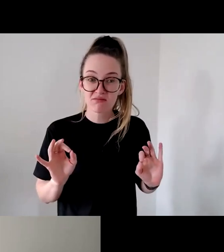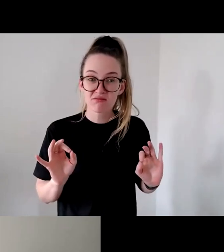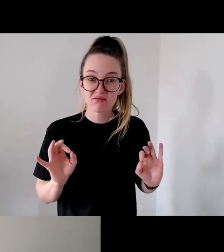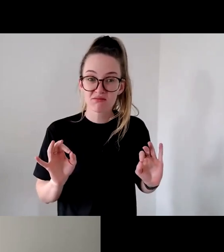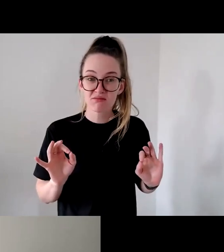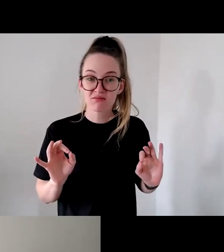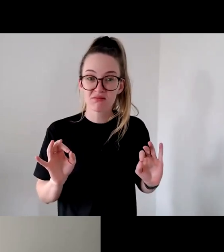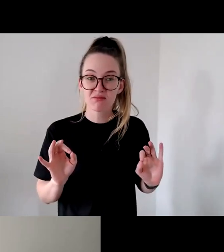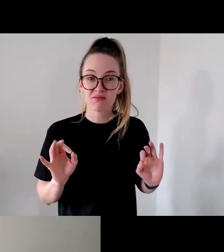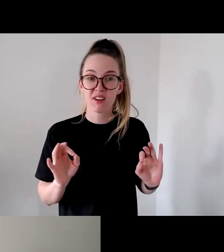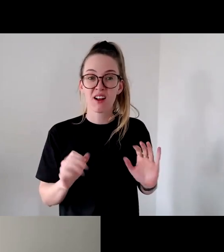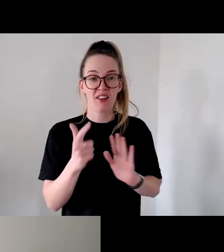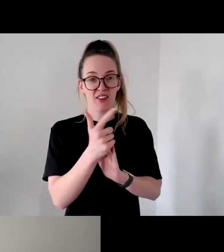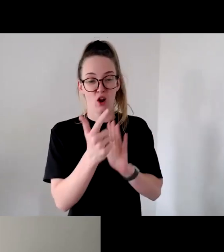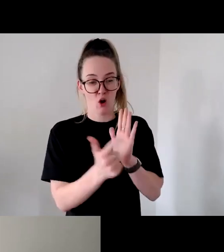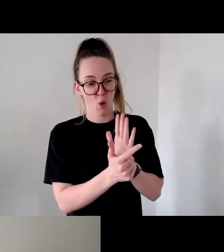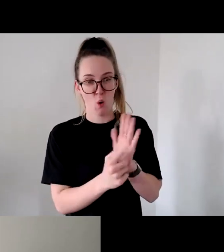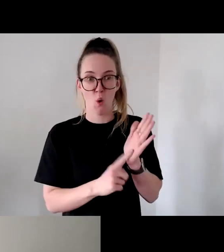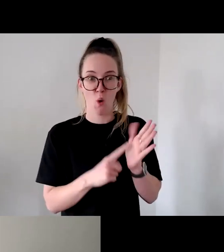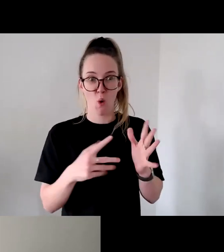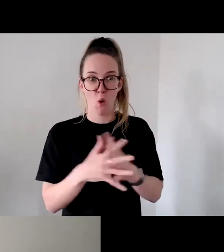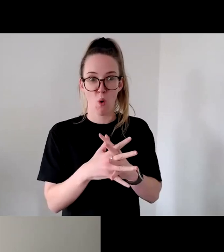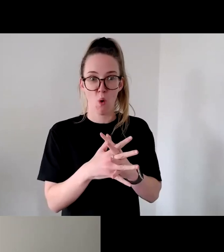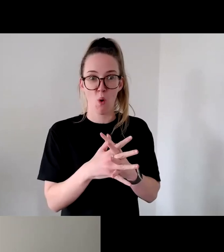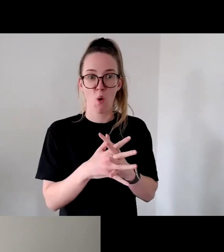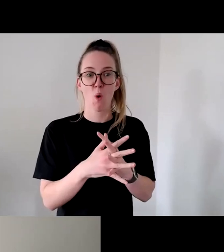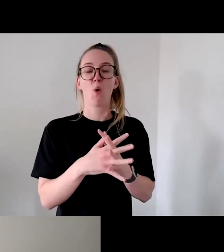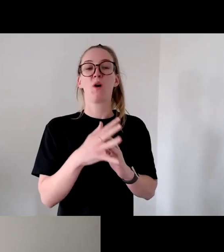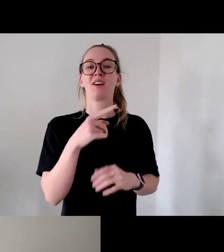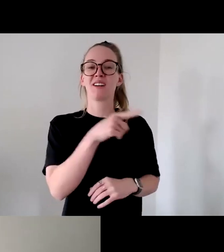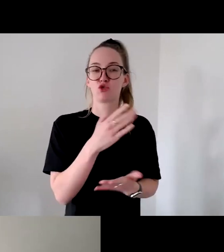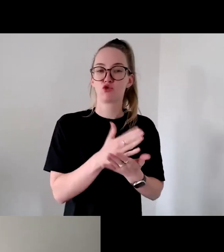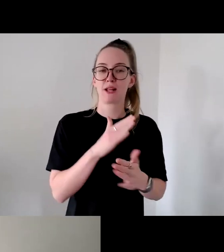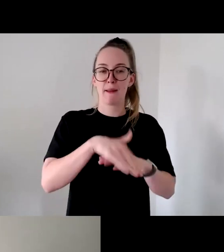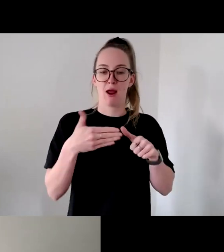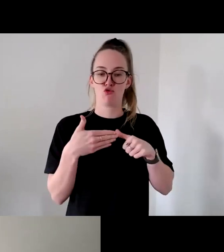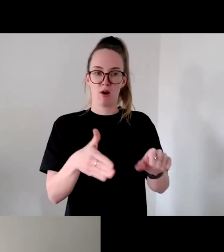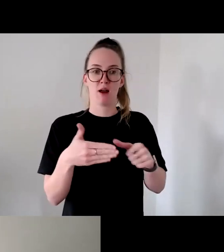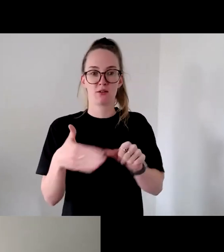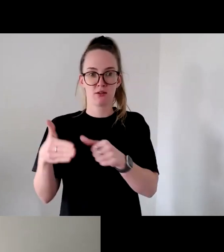but the law drove you towards, what do you do if someone complains? Which we now fundamentally